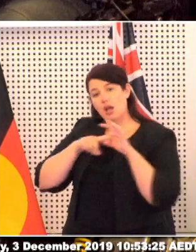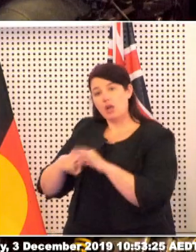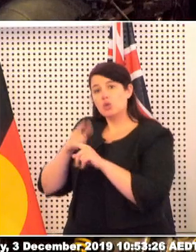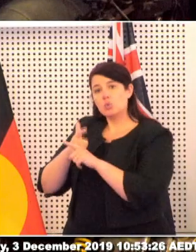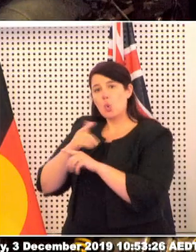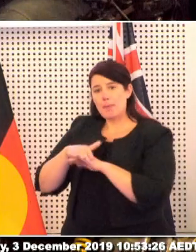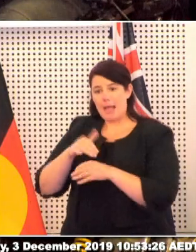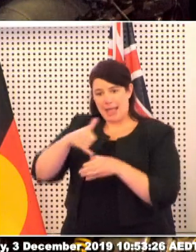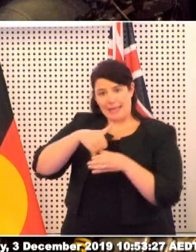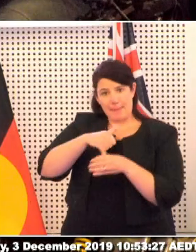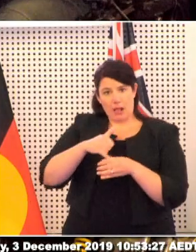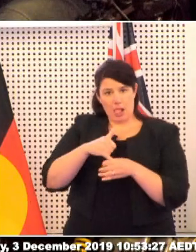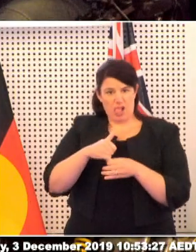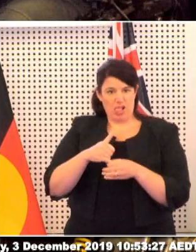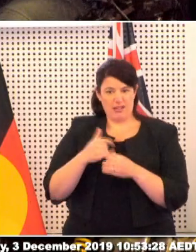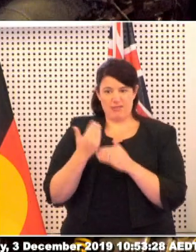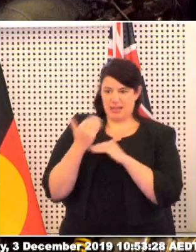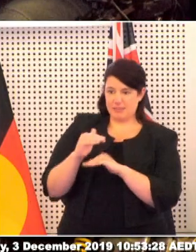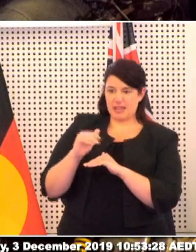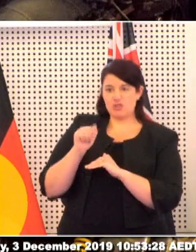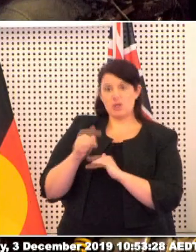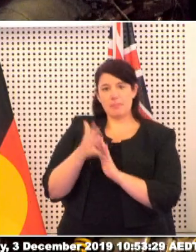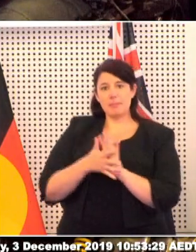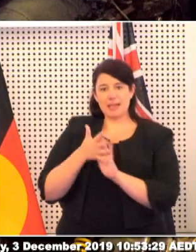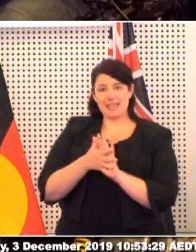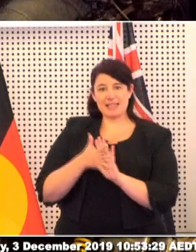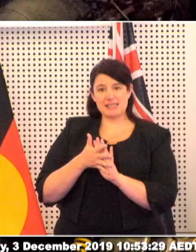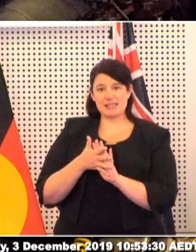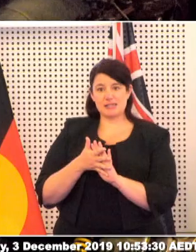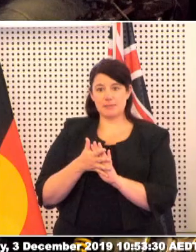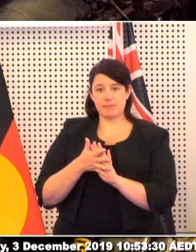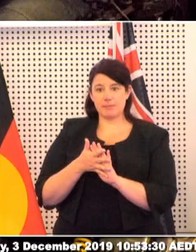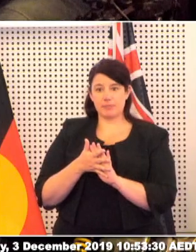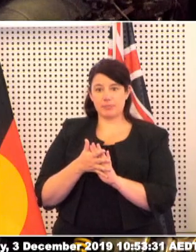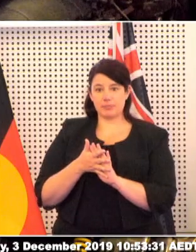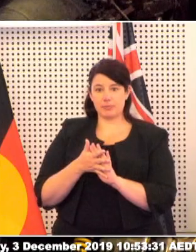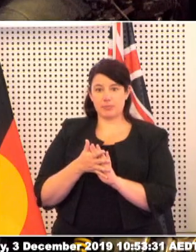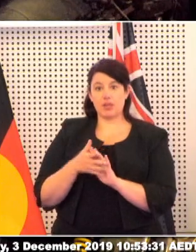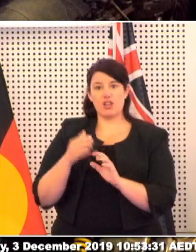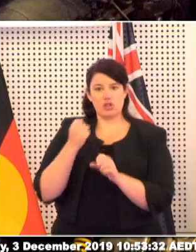Commission be right in understanding that that requires the intervention of medical practitioner?